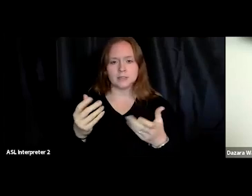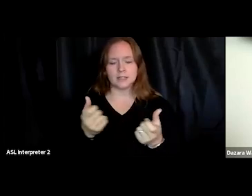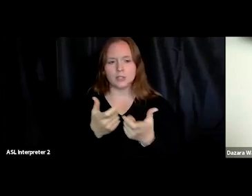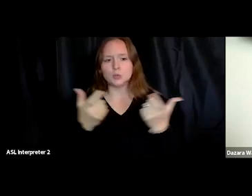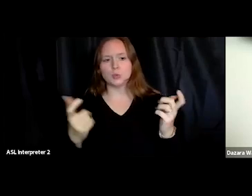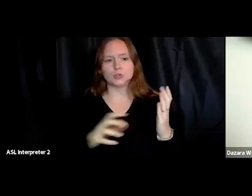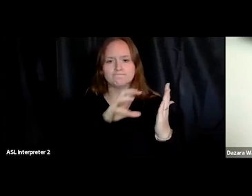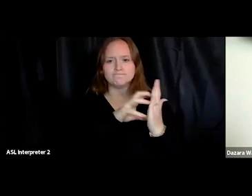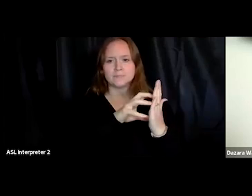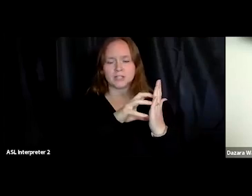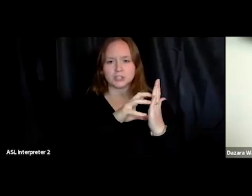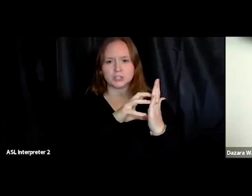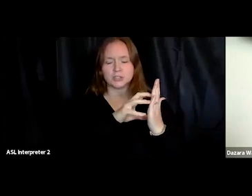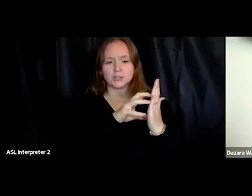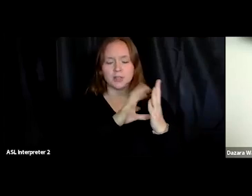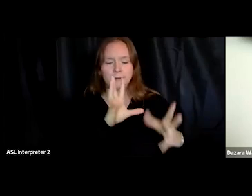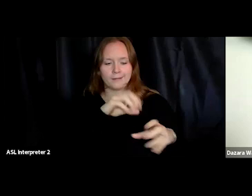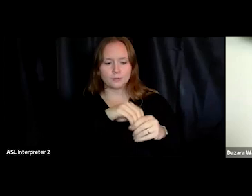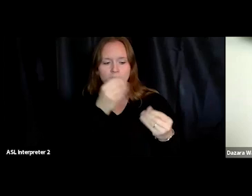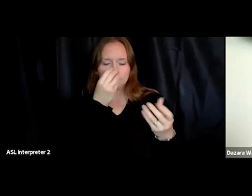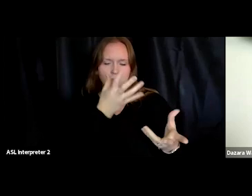with information specific to MSRs.